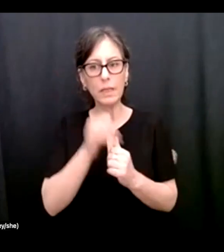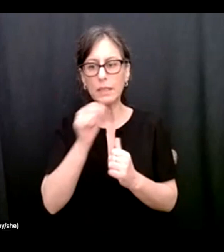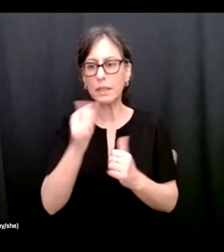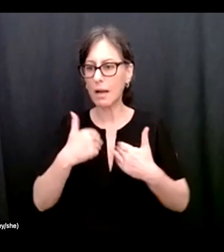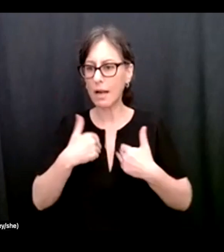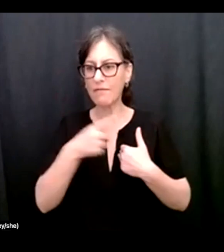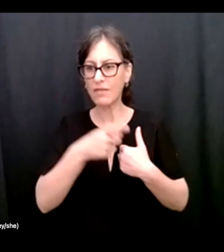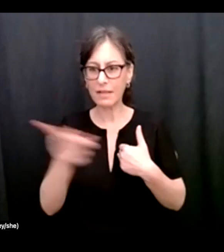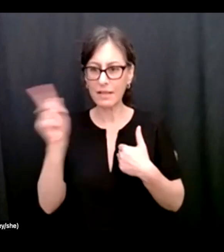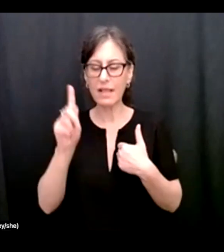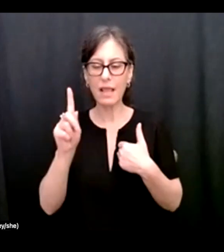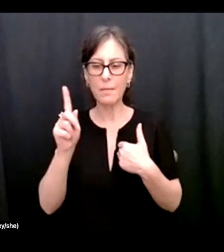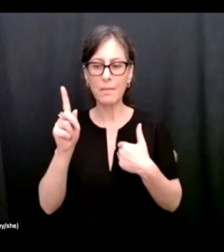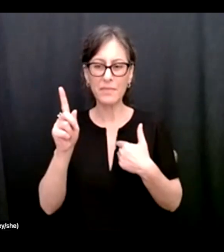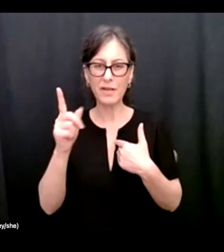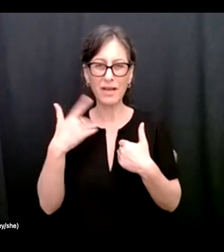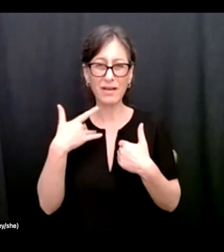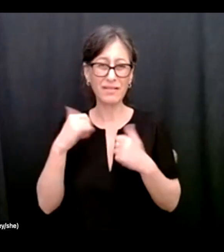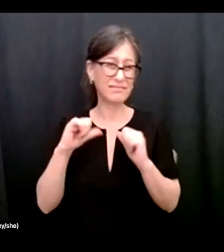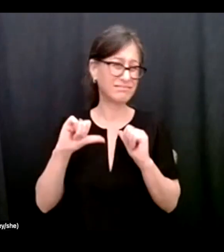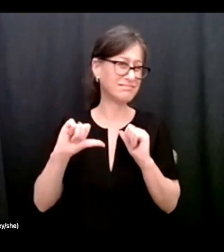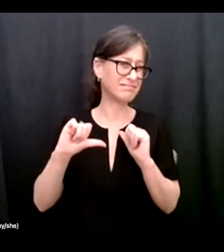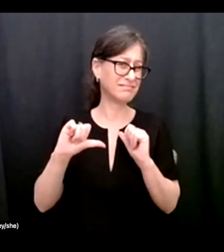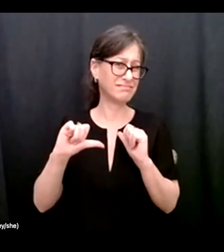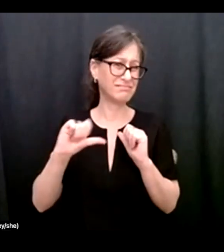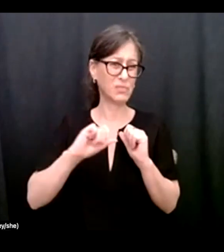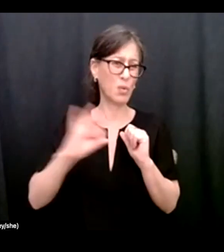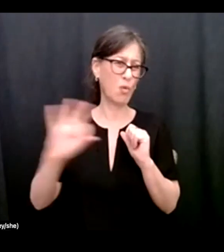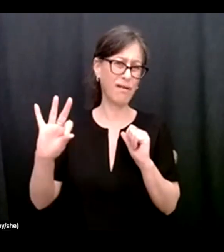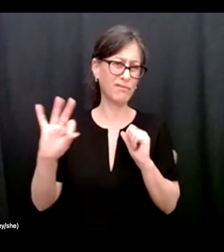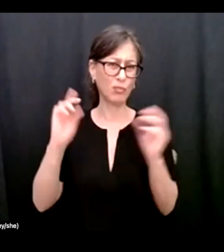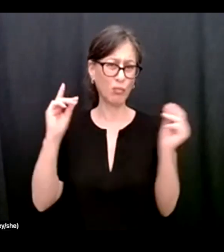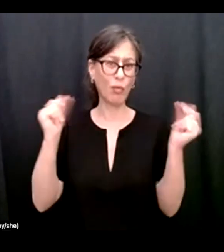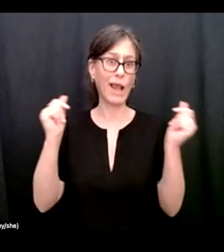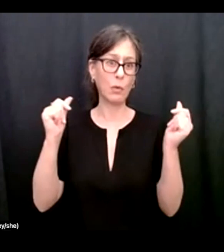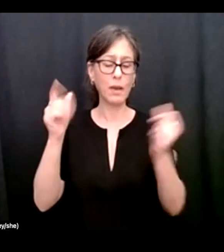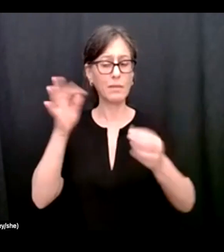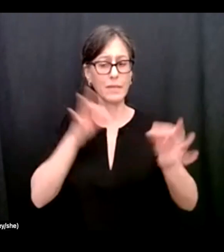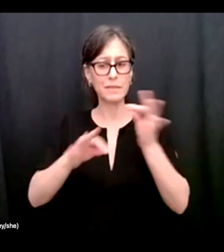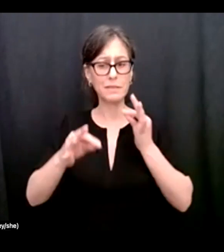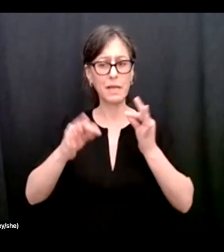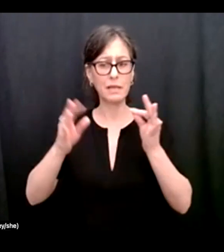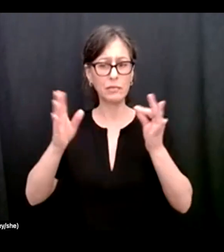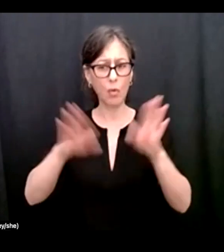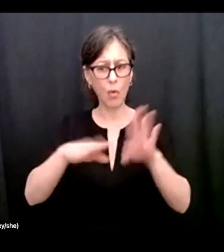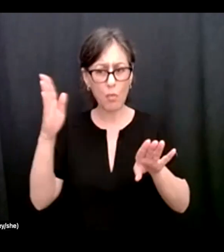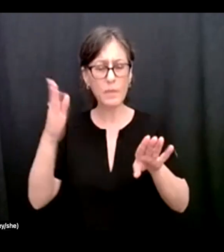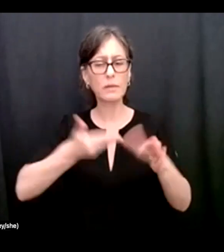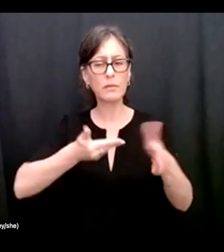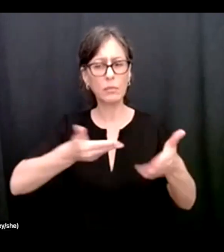kind of turned off from the jump and being kind of welcoming and